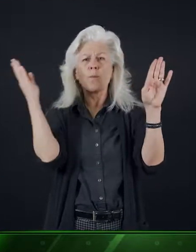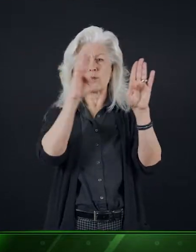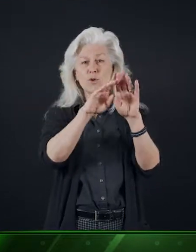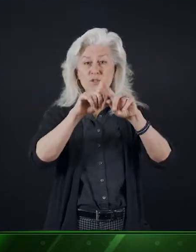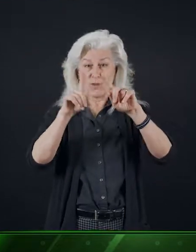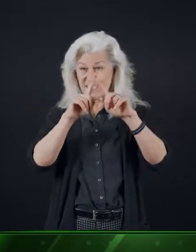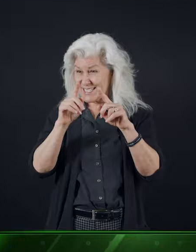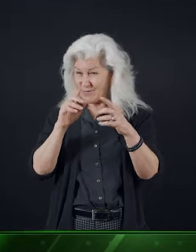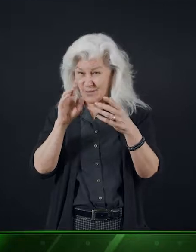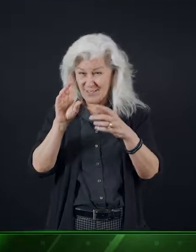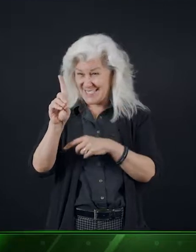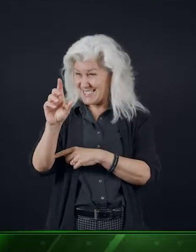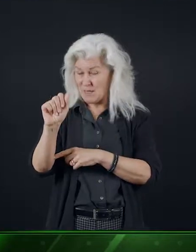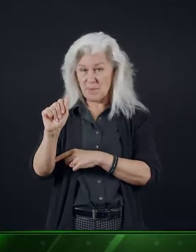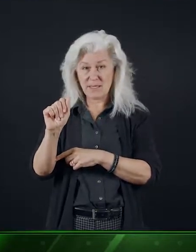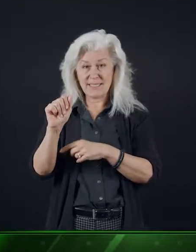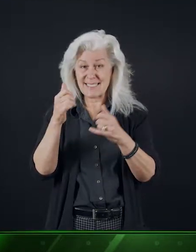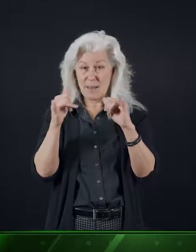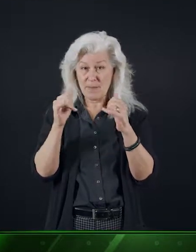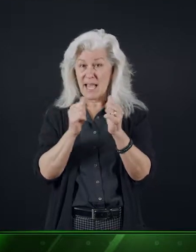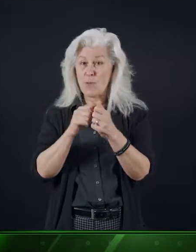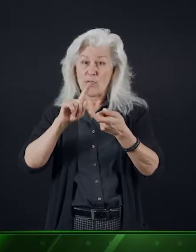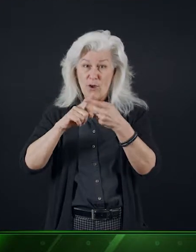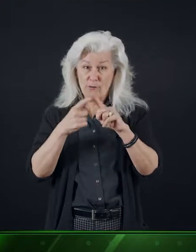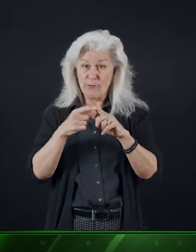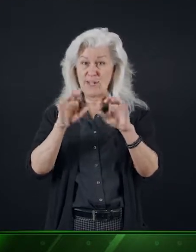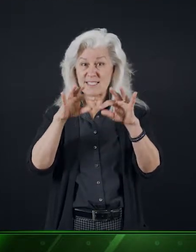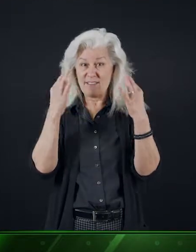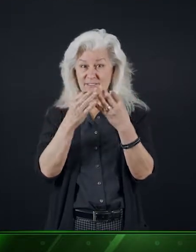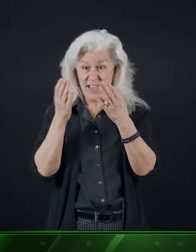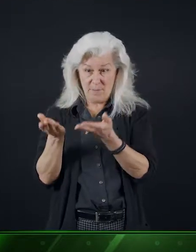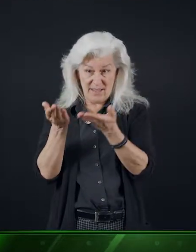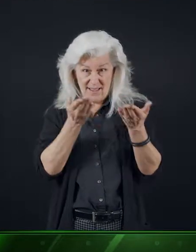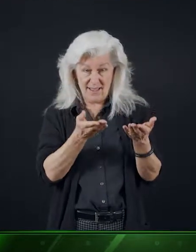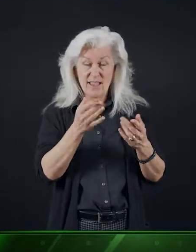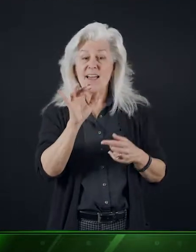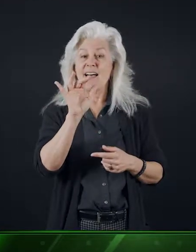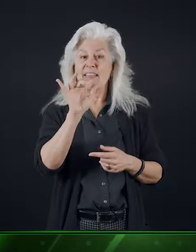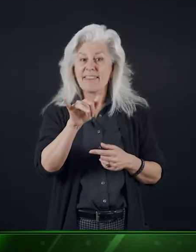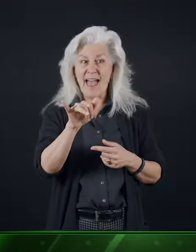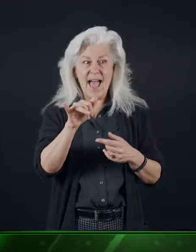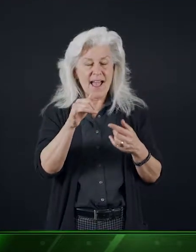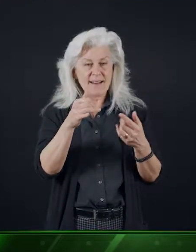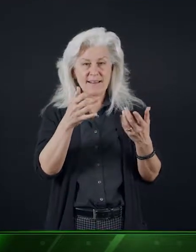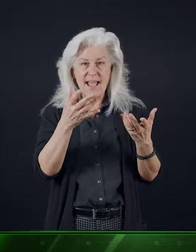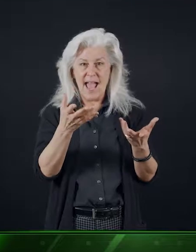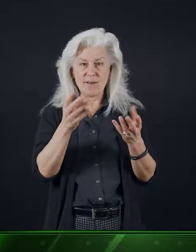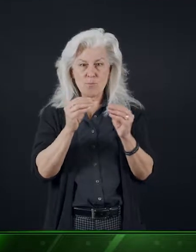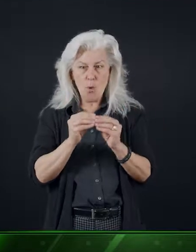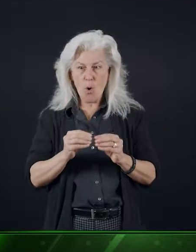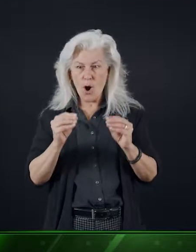and connect with their friends and family. This in turn spawned deeper questions from the developer community